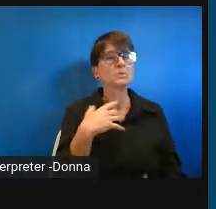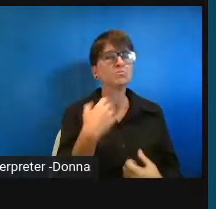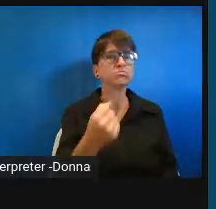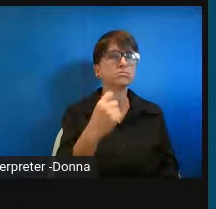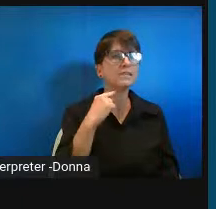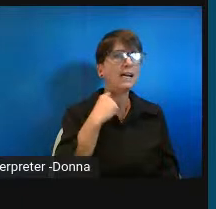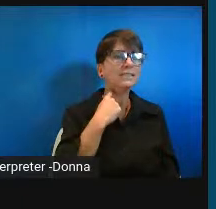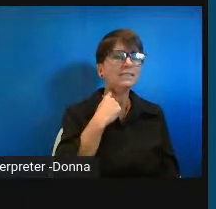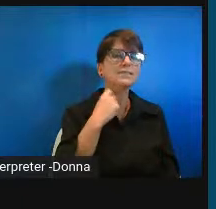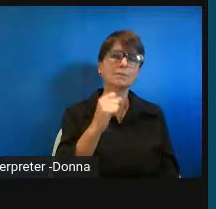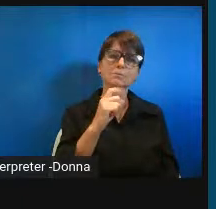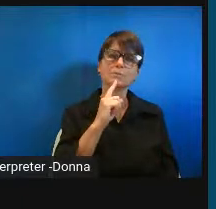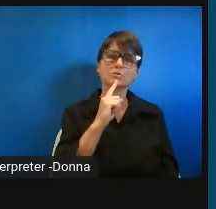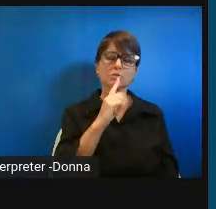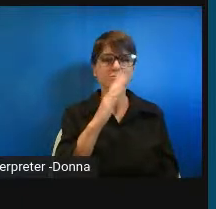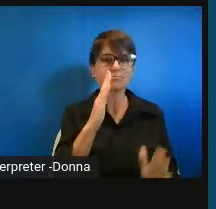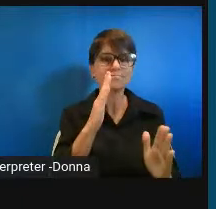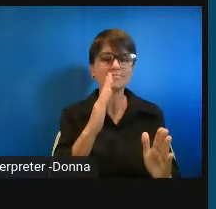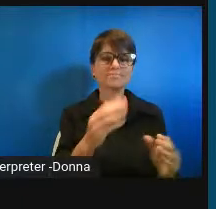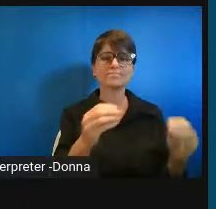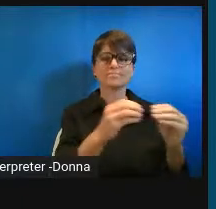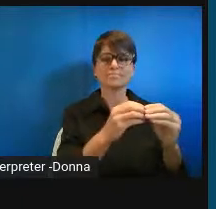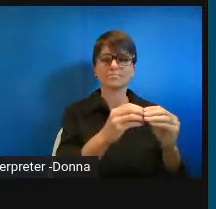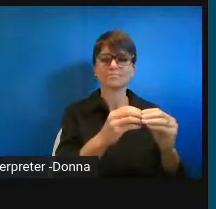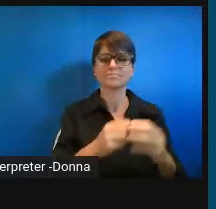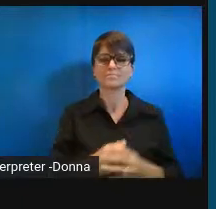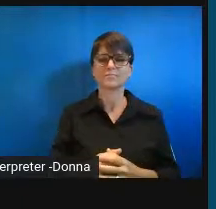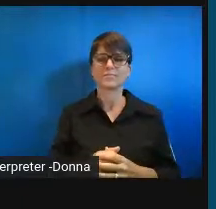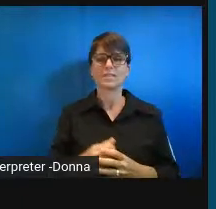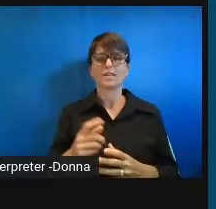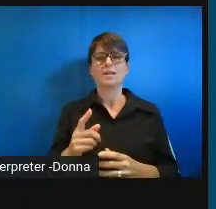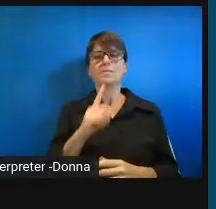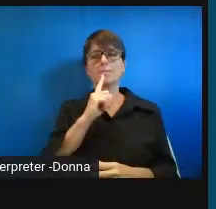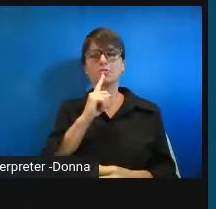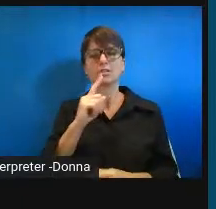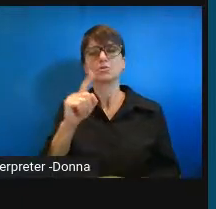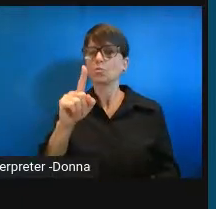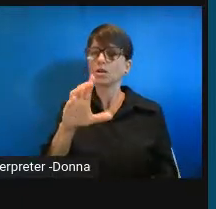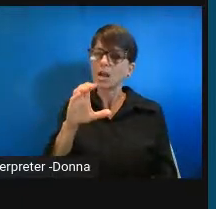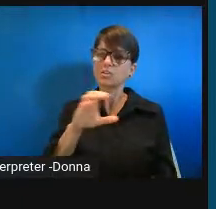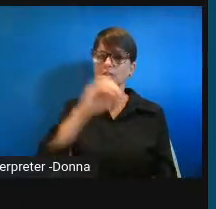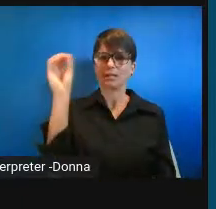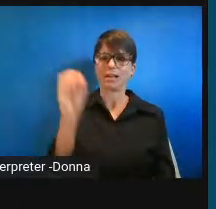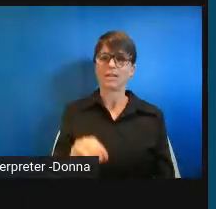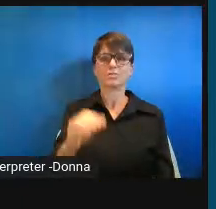pay attention to wording and timing especially if the person talking has a big accent.